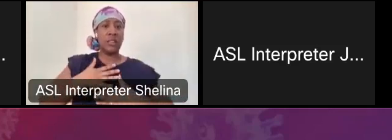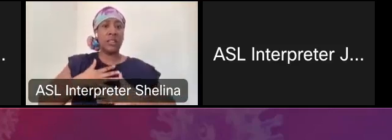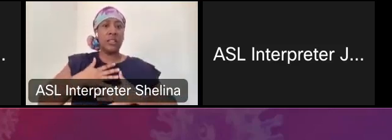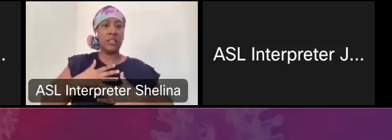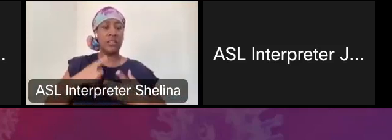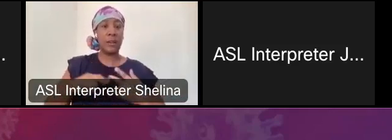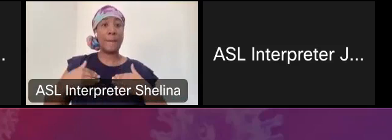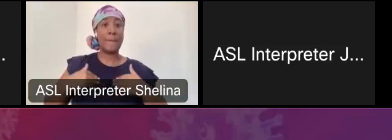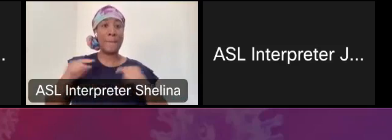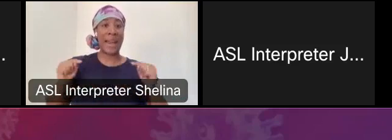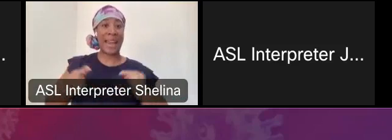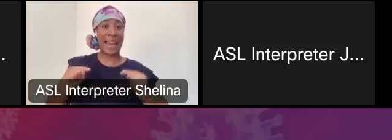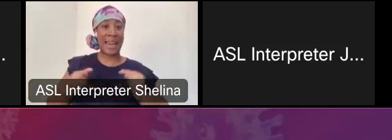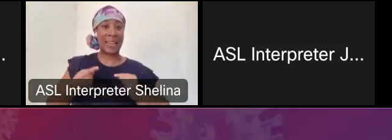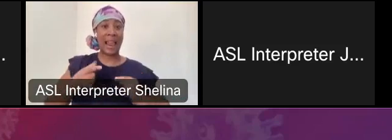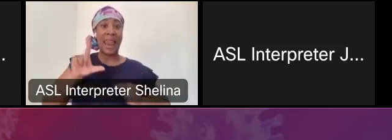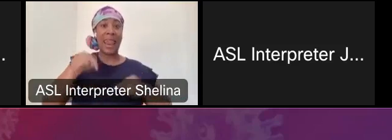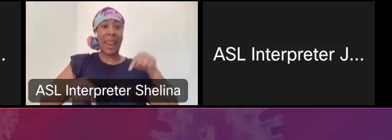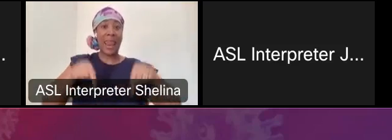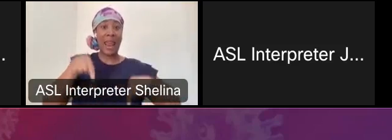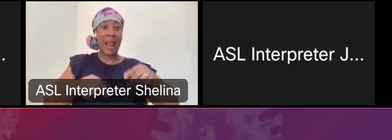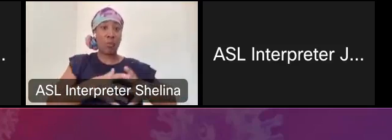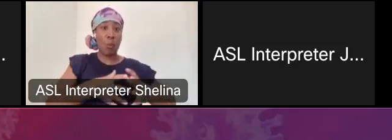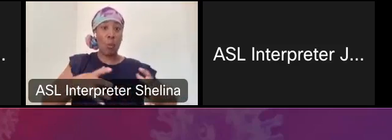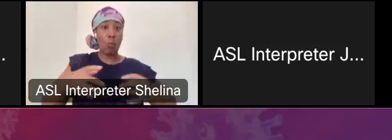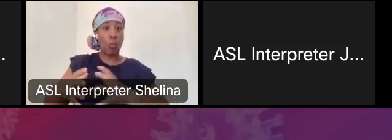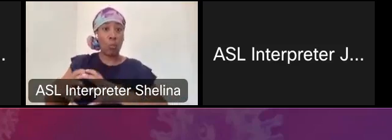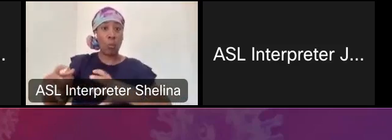League swelling abdominal or stomach pain that doesn't go away.